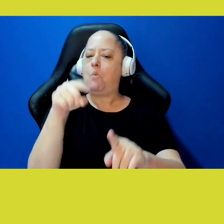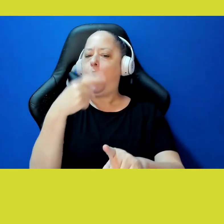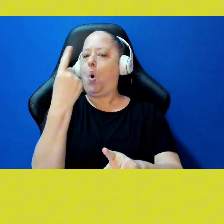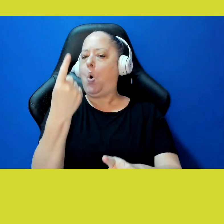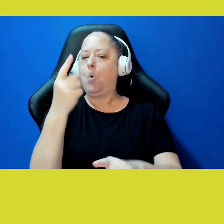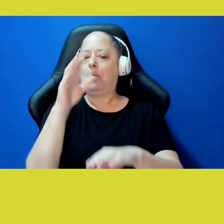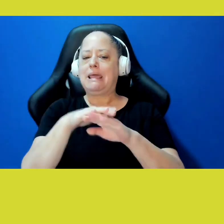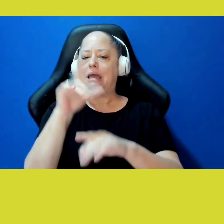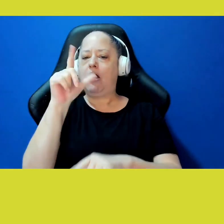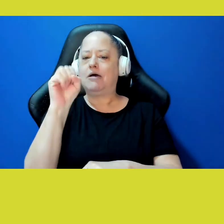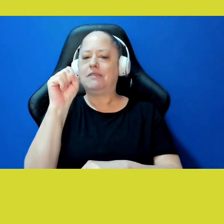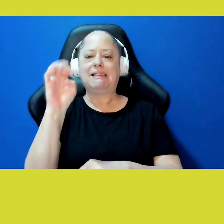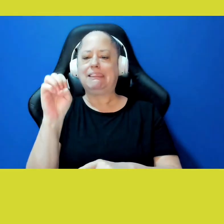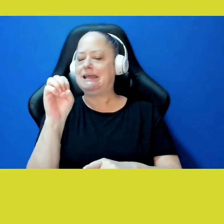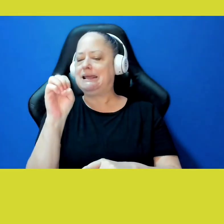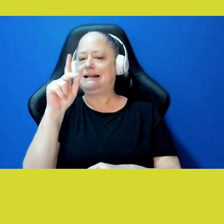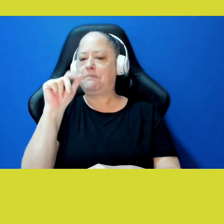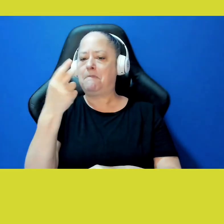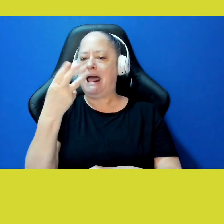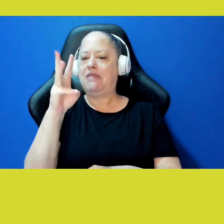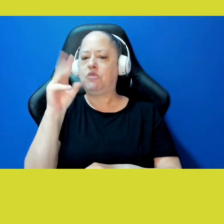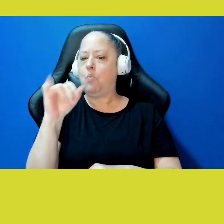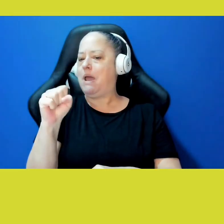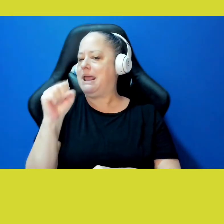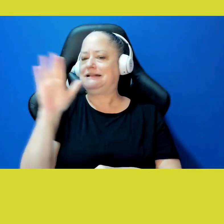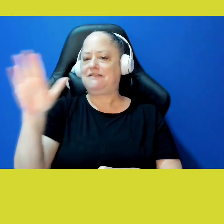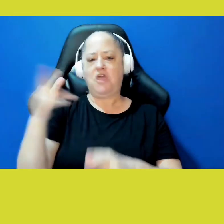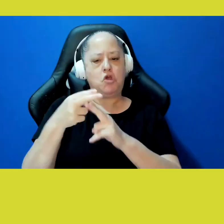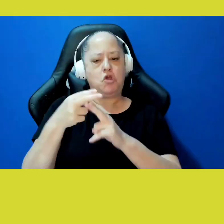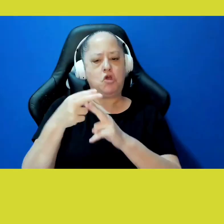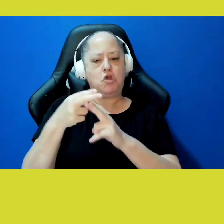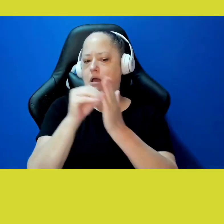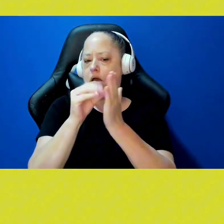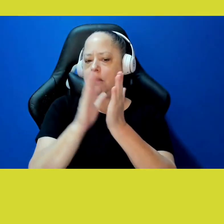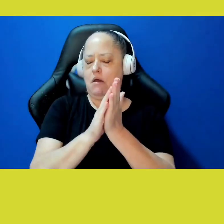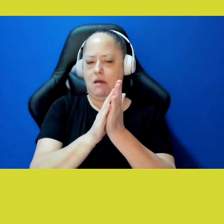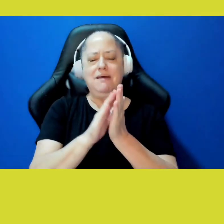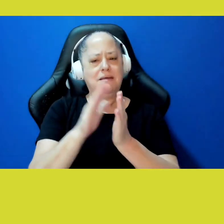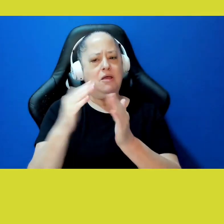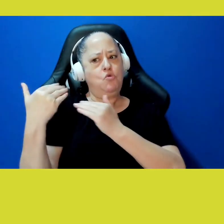with me. So it gave me a responsibility, which was also empowering at the same time.